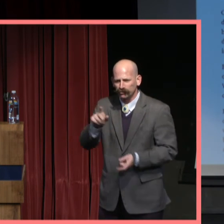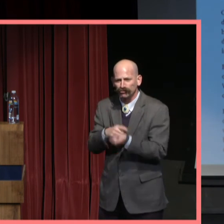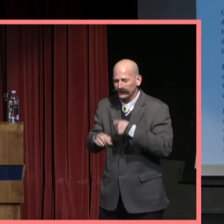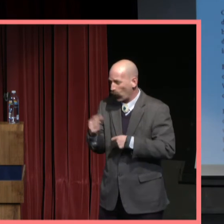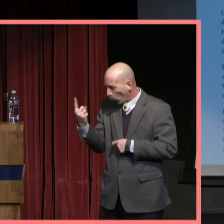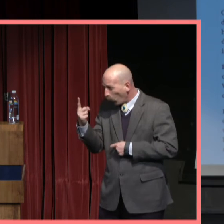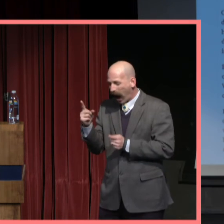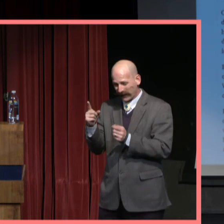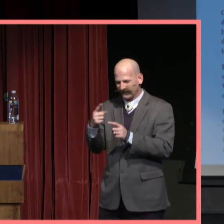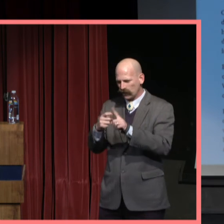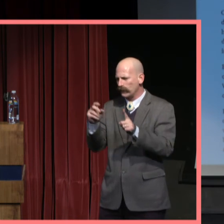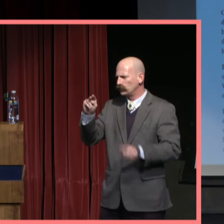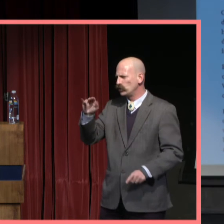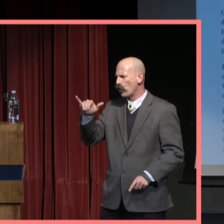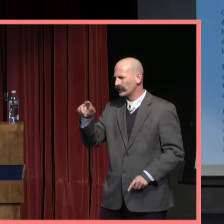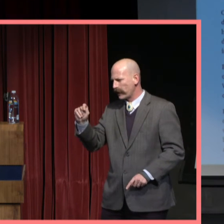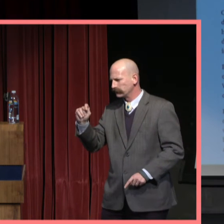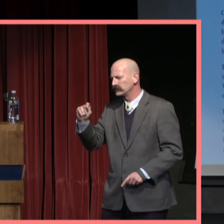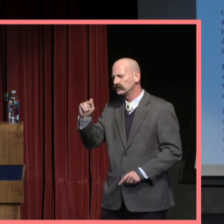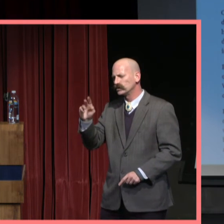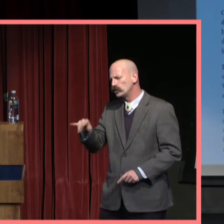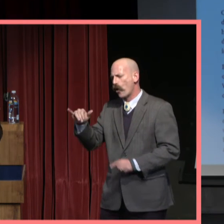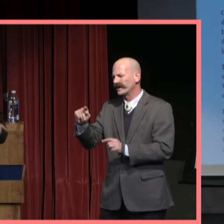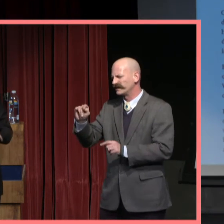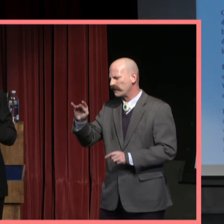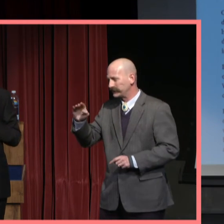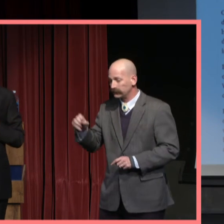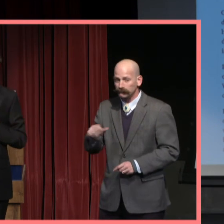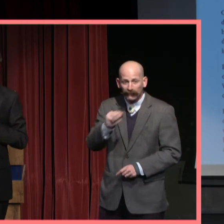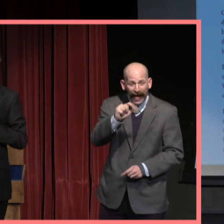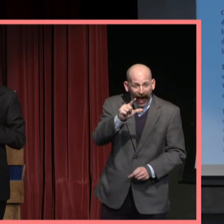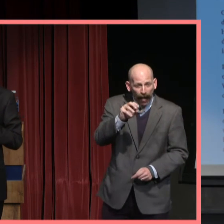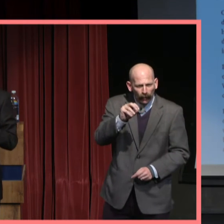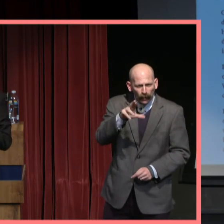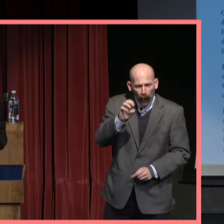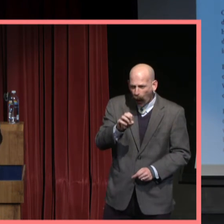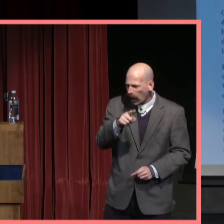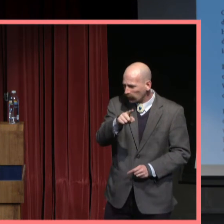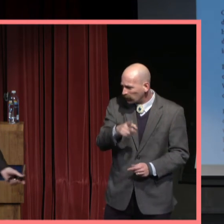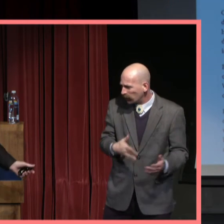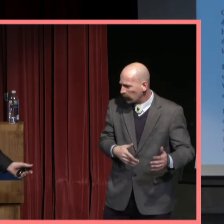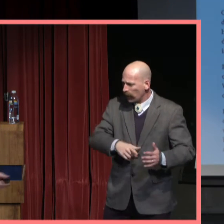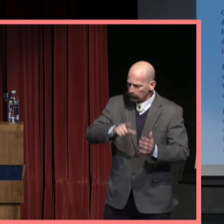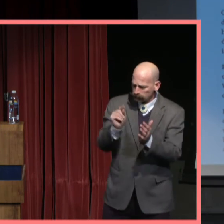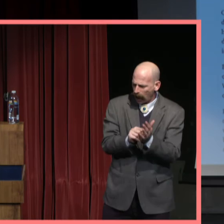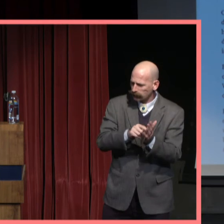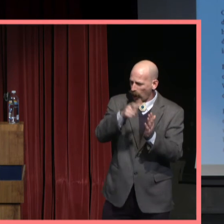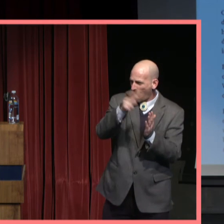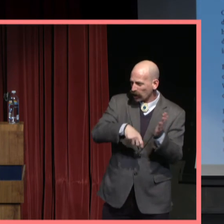It was written by Al Gore, it was by far the best news article I read about climate change in a whole year.